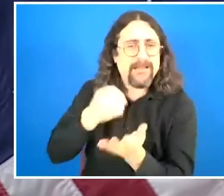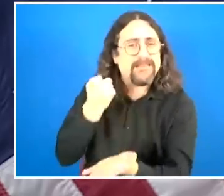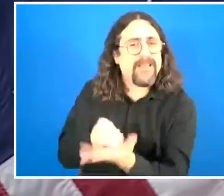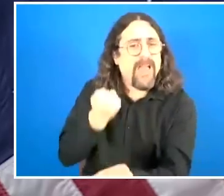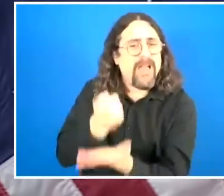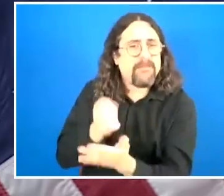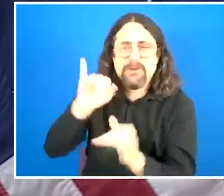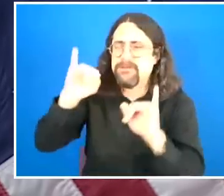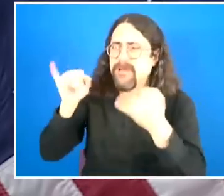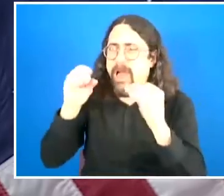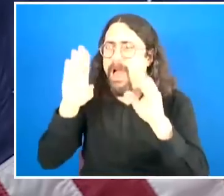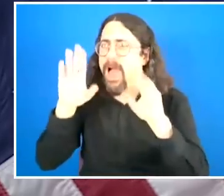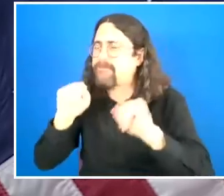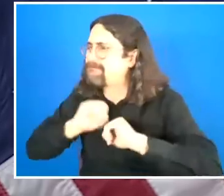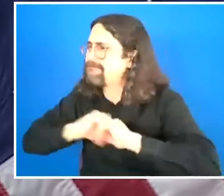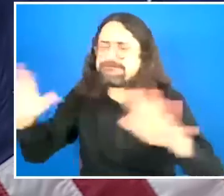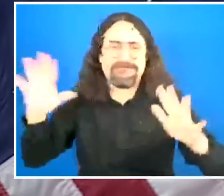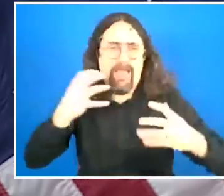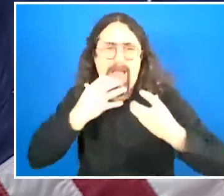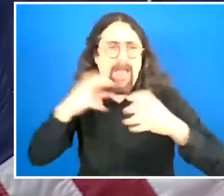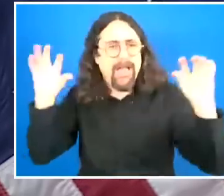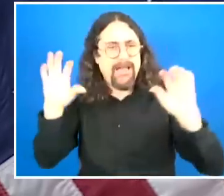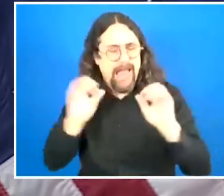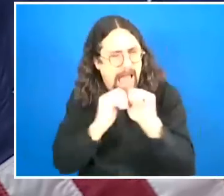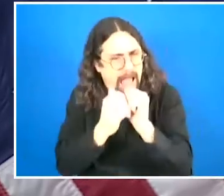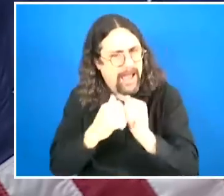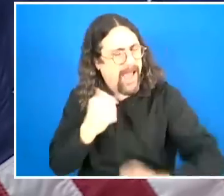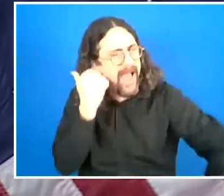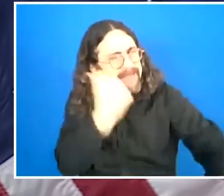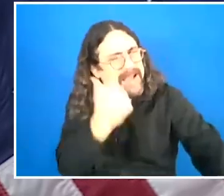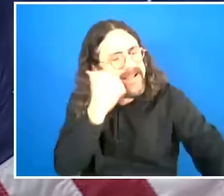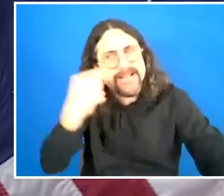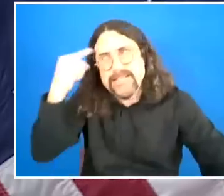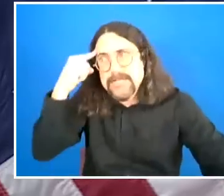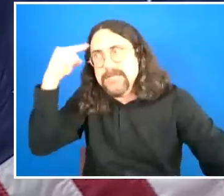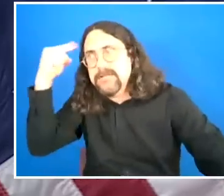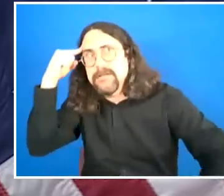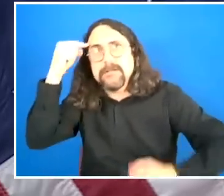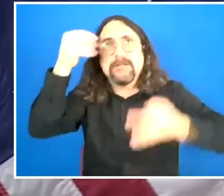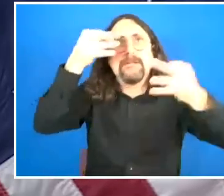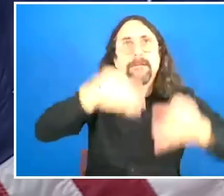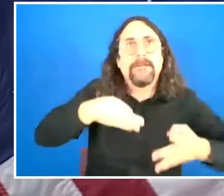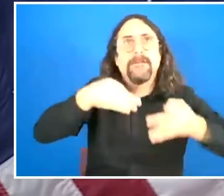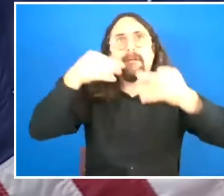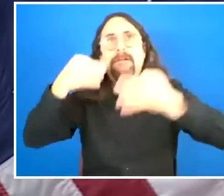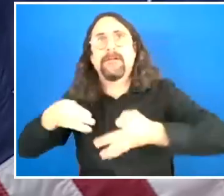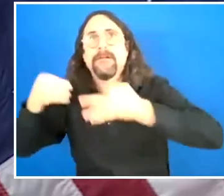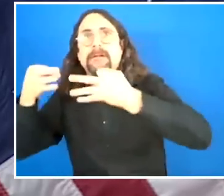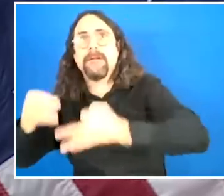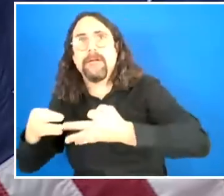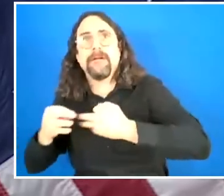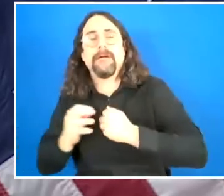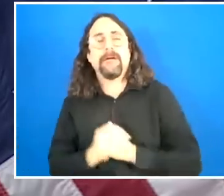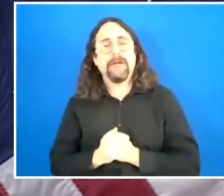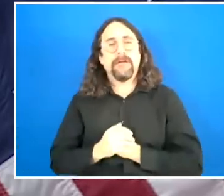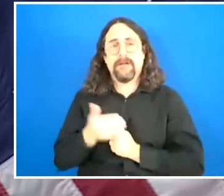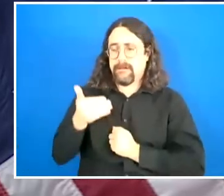WILL BE A TIME TO REALLY EVALUATE EREVYTNGHI AND FIGURE OUT WHAT WE CAN LEARN, WHAT IT CAN TELL US FOR THE FUTURE, WHAT WE UNDERSTOOD, WHAT